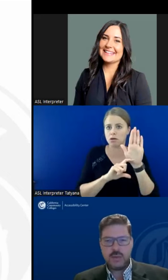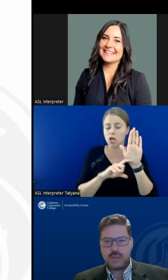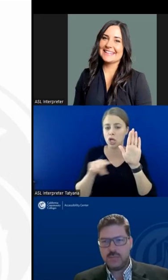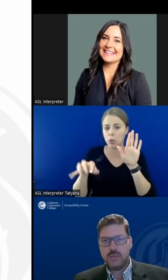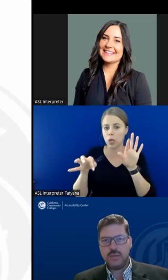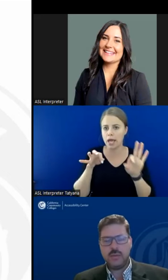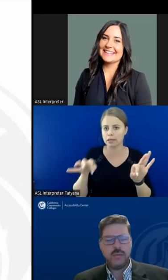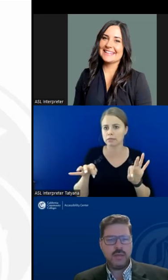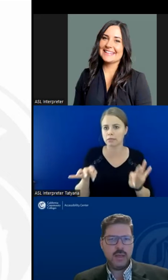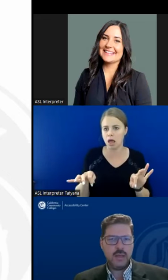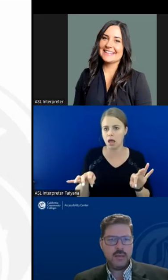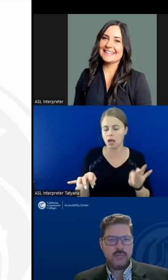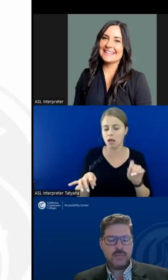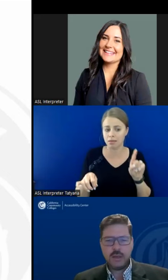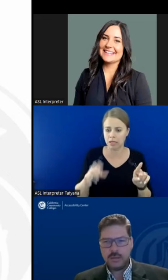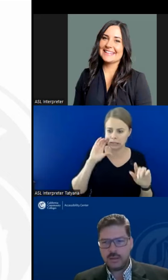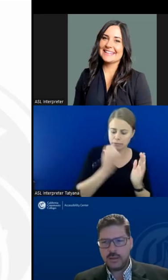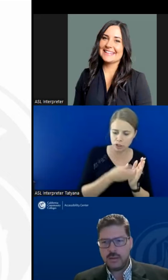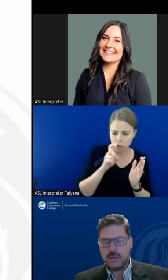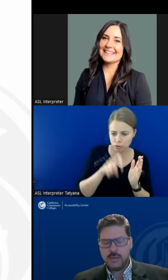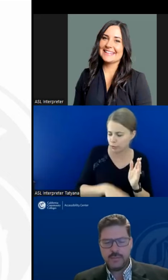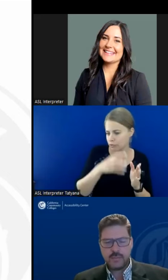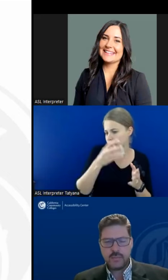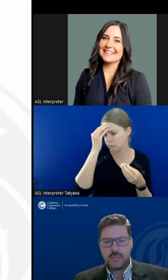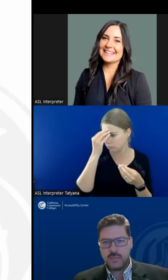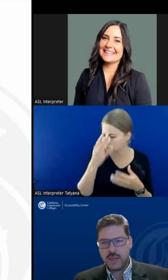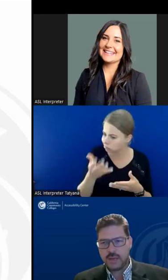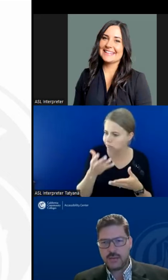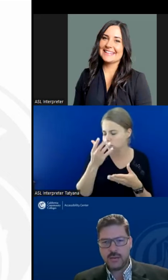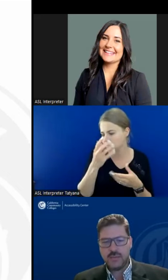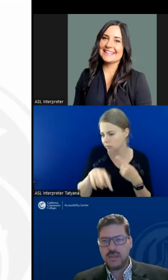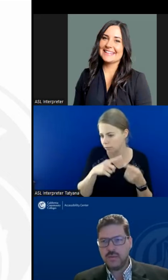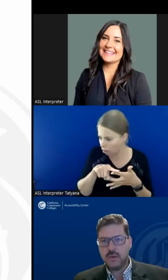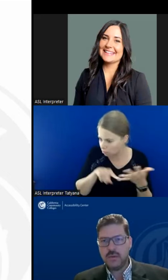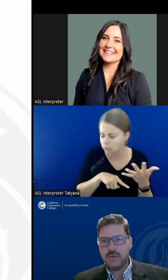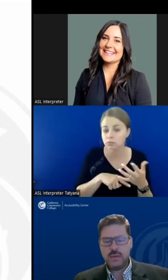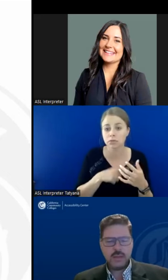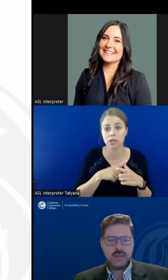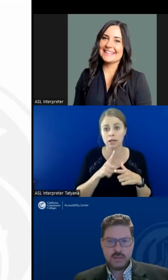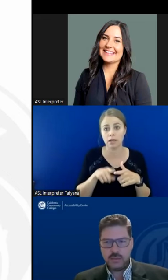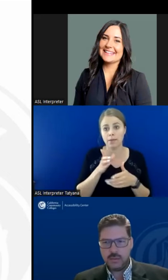what is suppose to communicate. Then that piece of content is accessible,